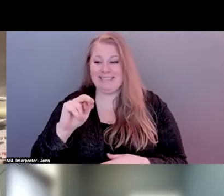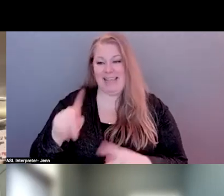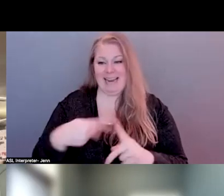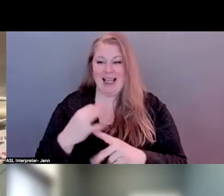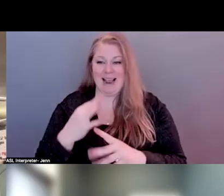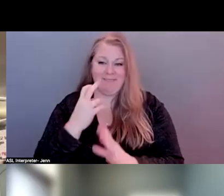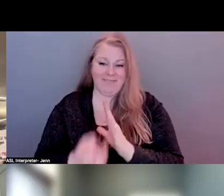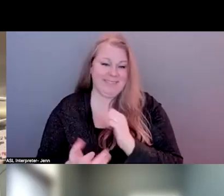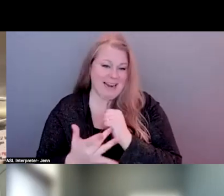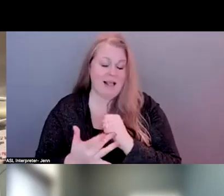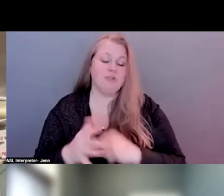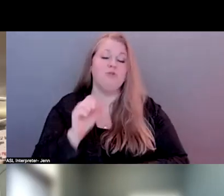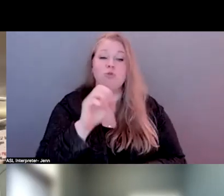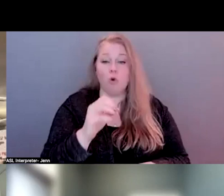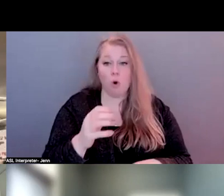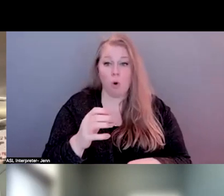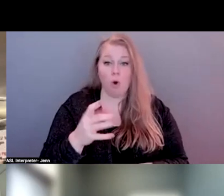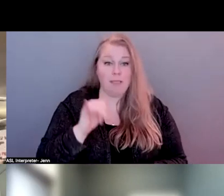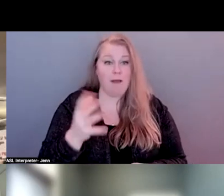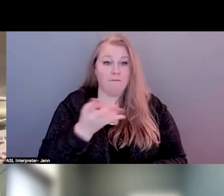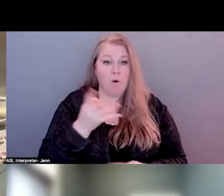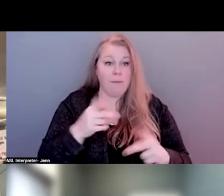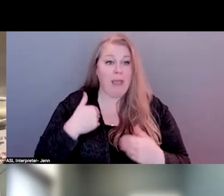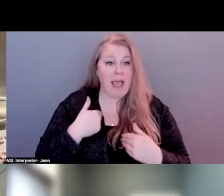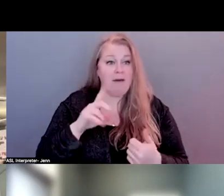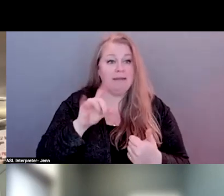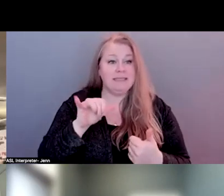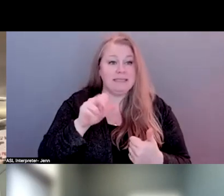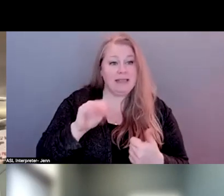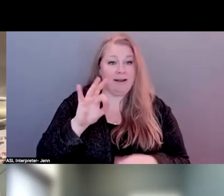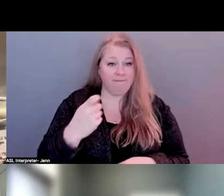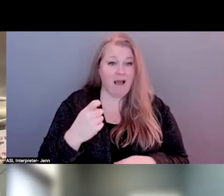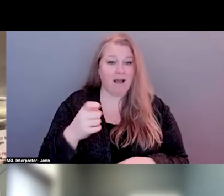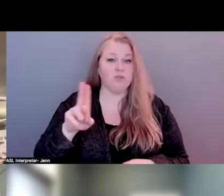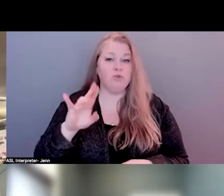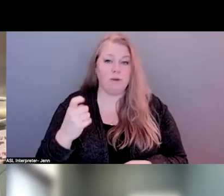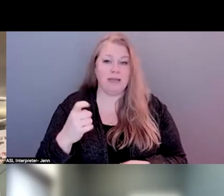So the four people we have today -- Dylan Fox, a UX designer and accessibility consultant.